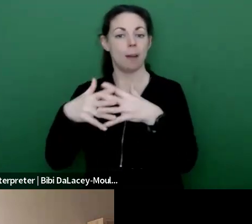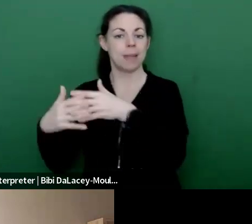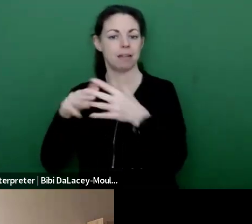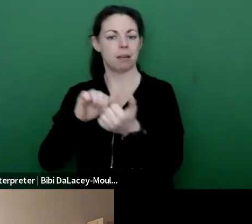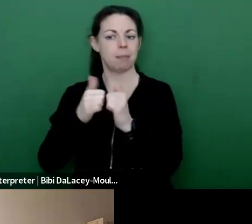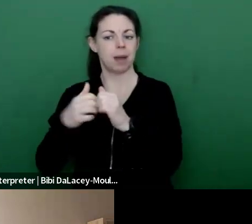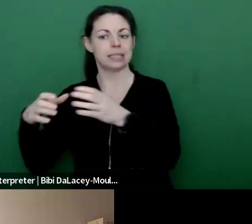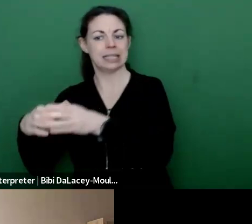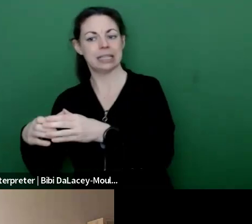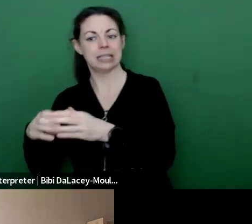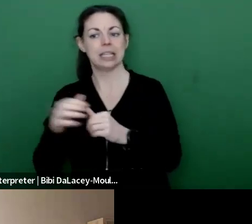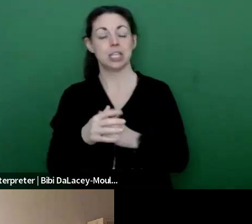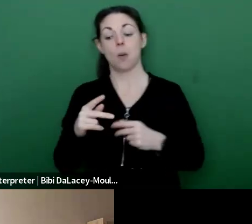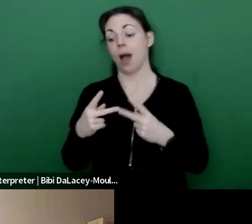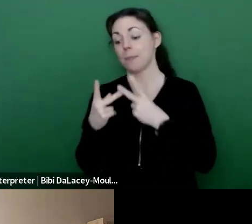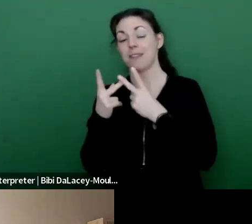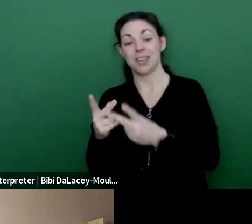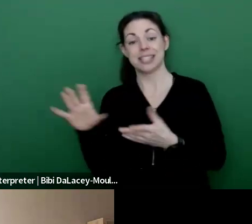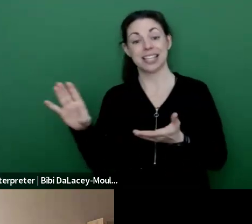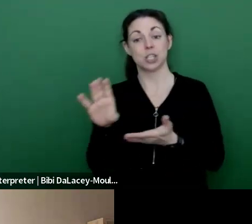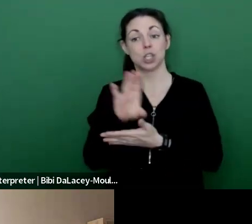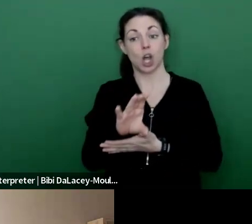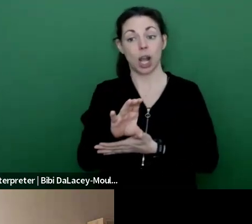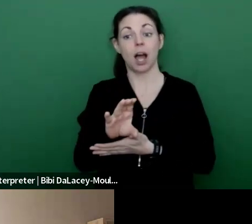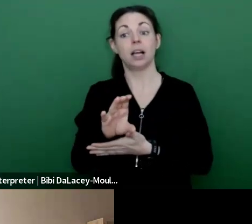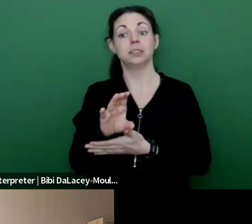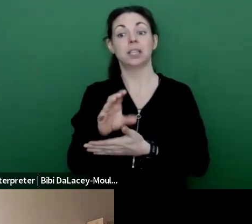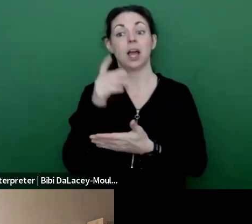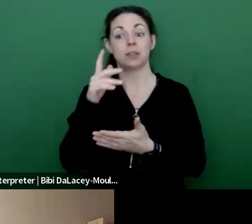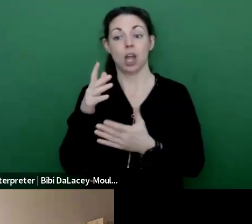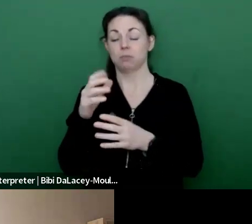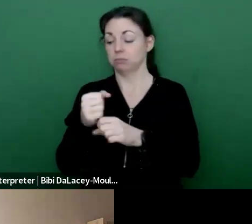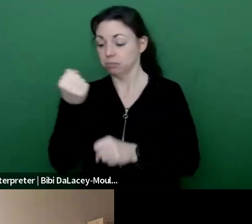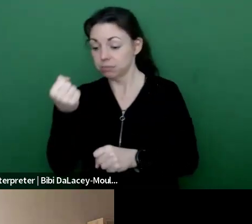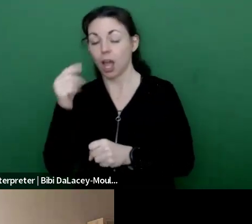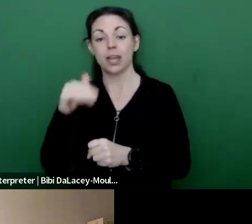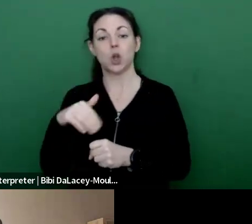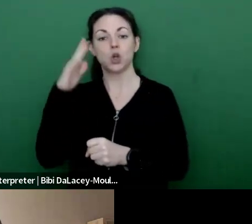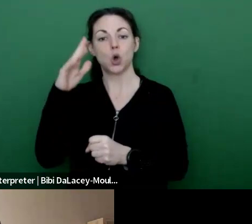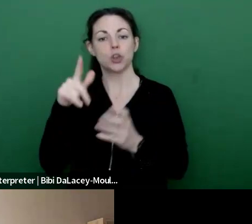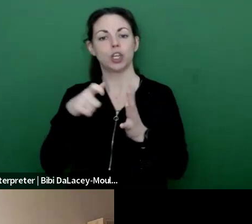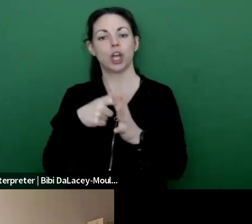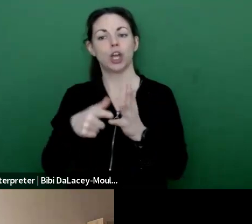scholar in for the University of Northern Kentucky on DEI primarily, but discrimination